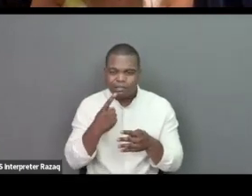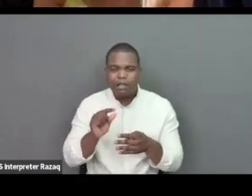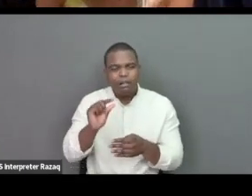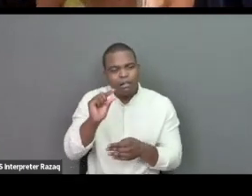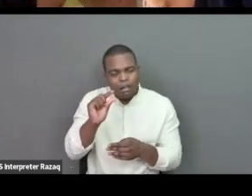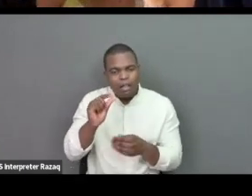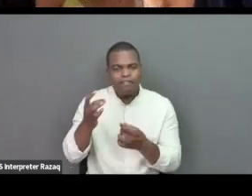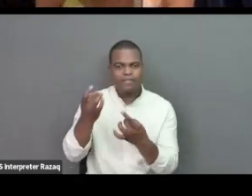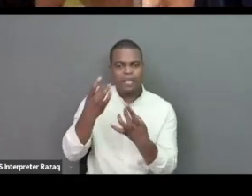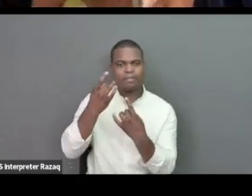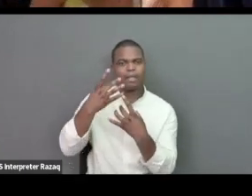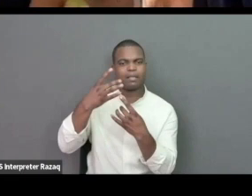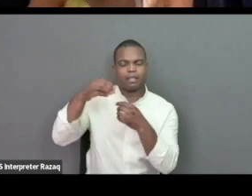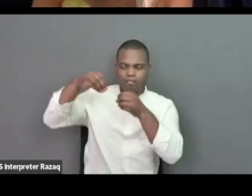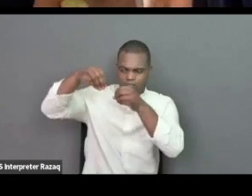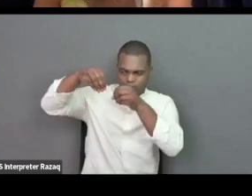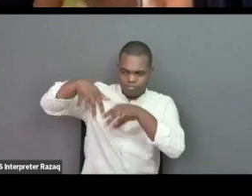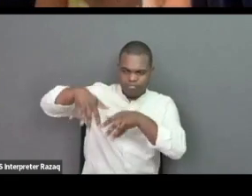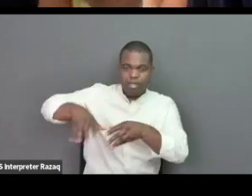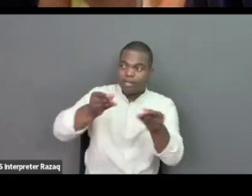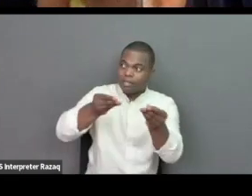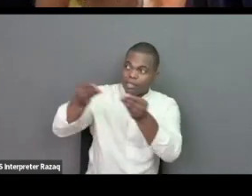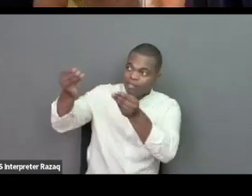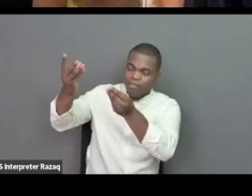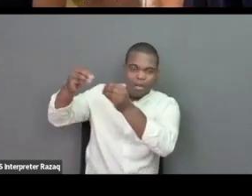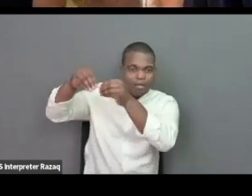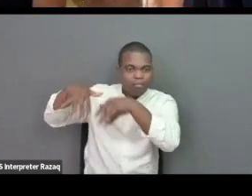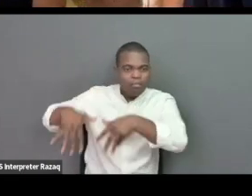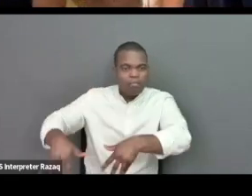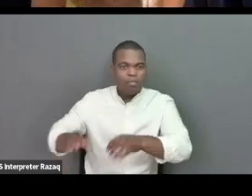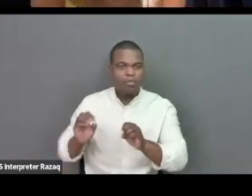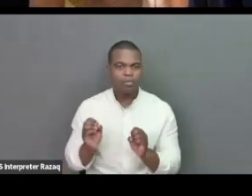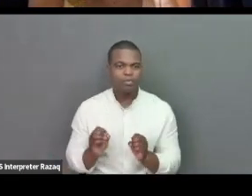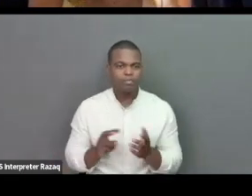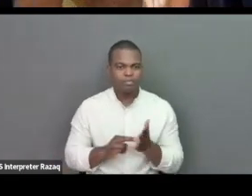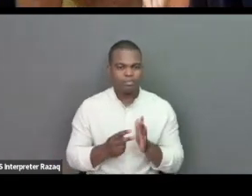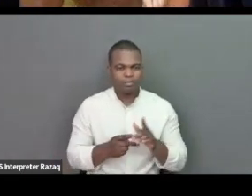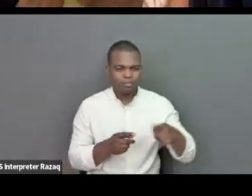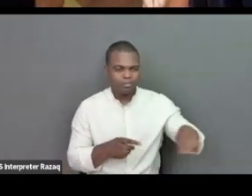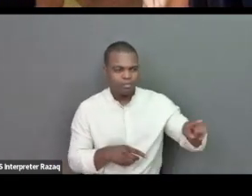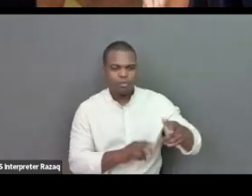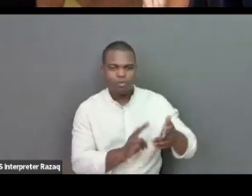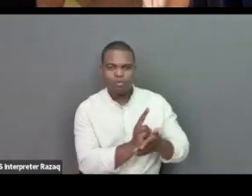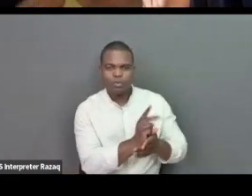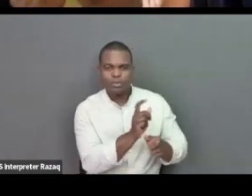fair chance that that never ends up anywhere close to the monitoring body. So, the truth is that nobody really knows.